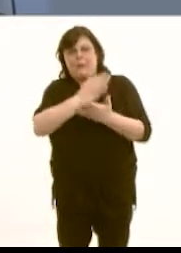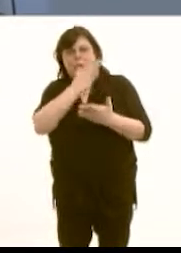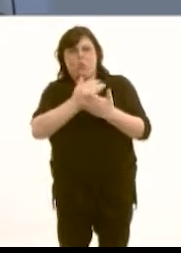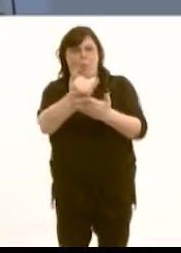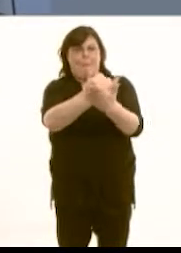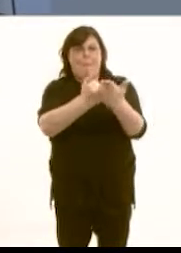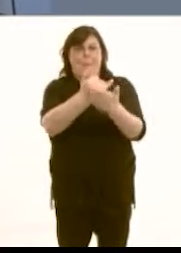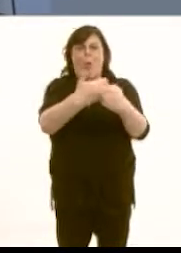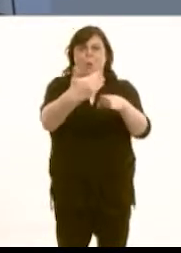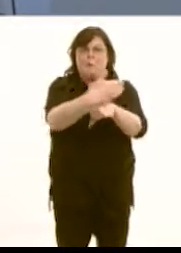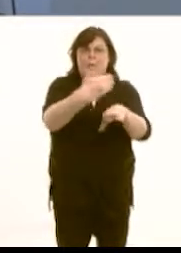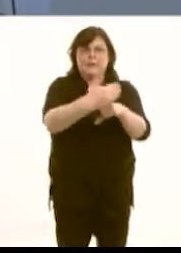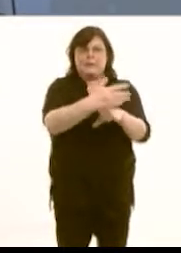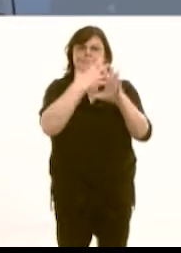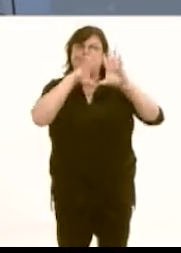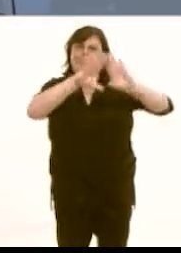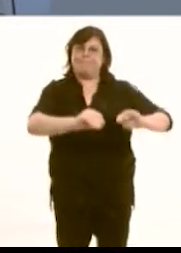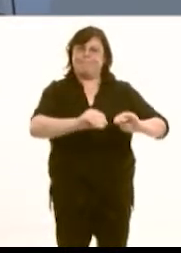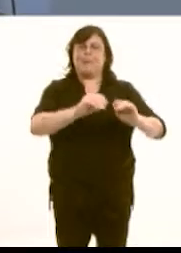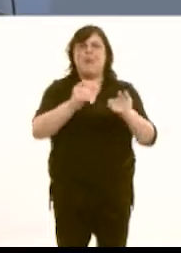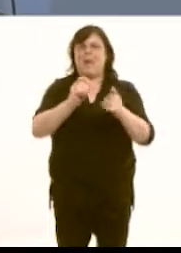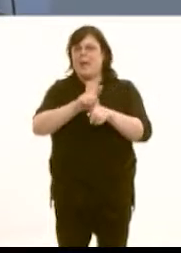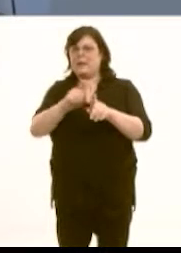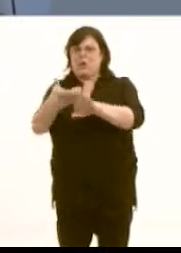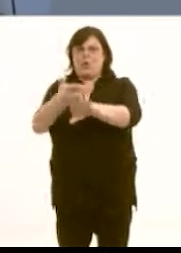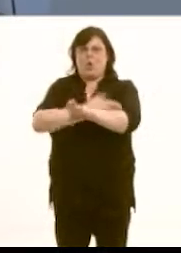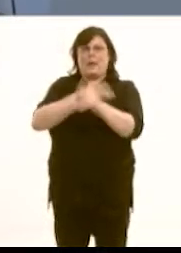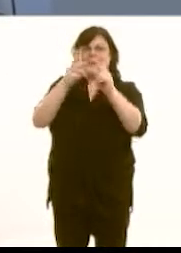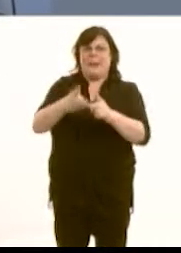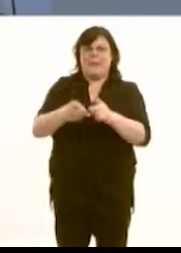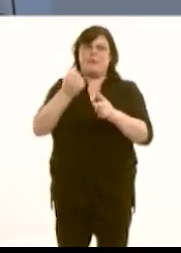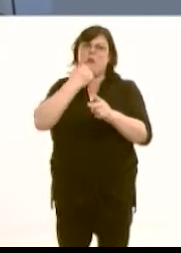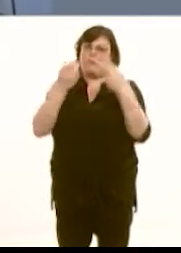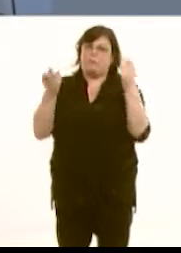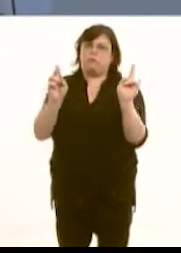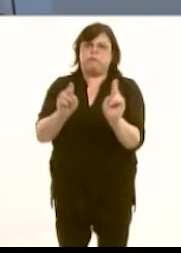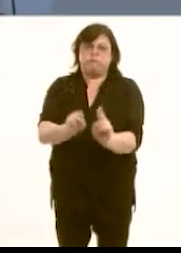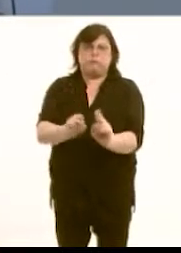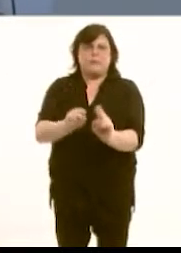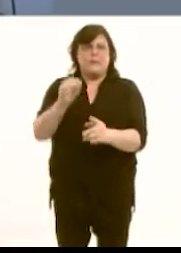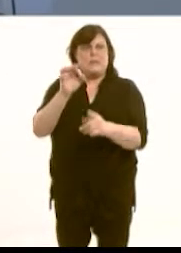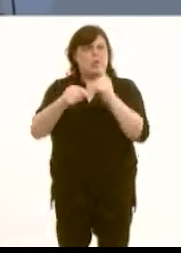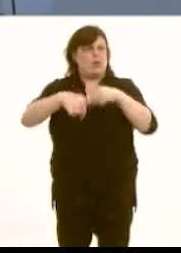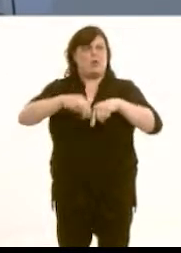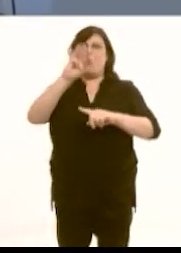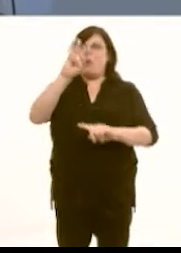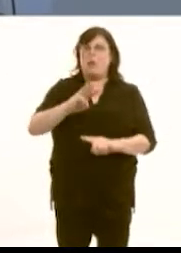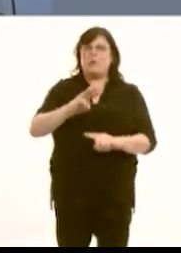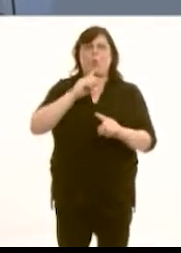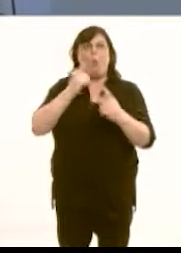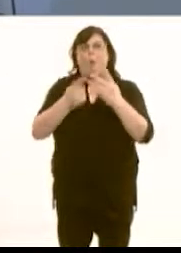it is and make sure we minimise the number of premature deaths within the NHS in Wales and in any other part of the United Kingdom.